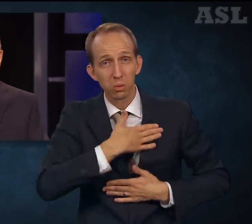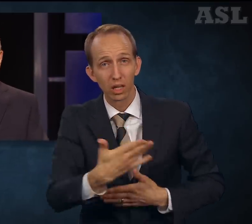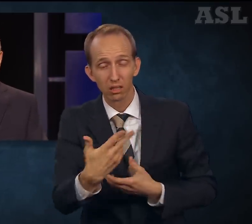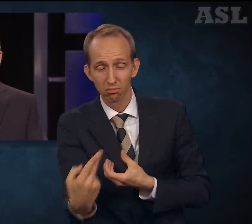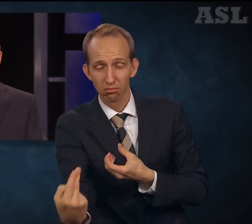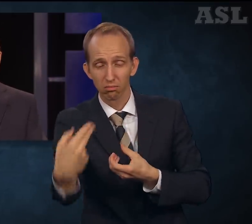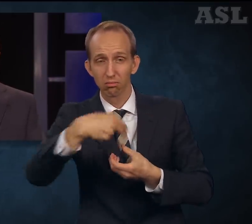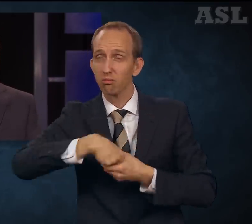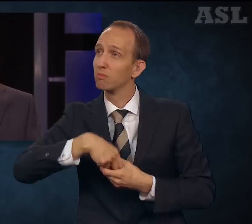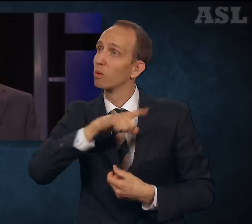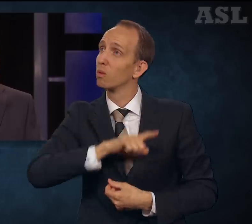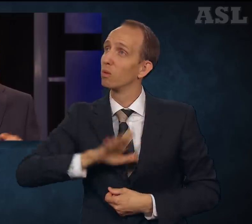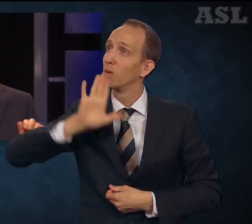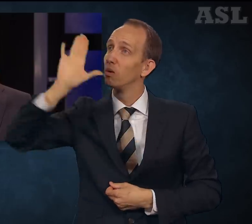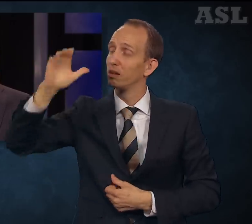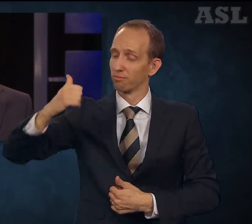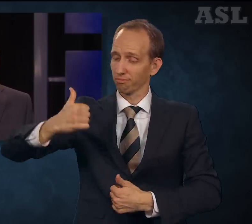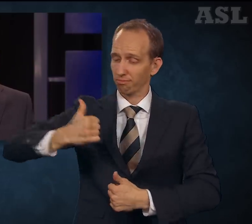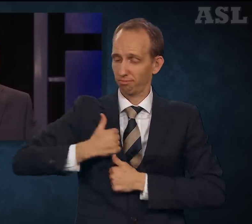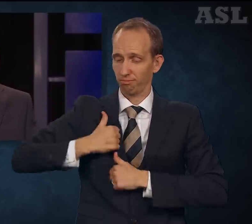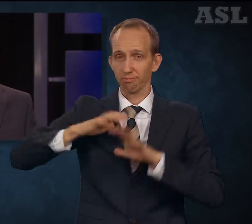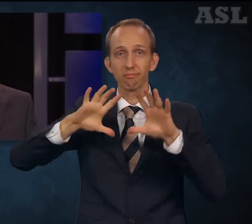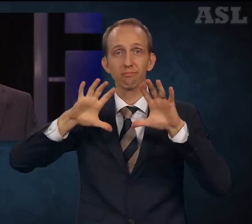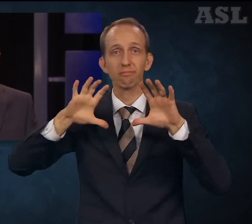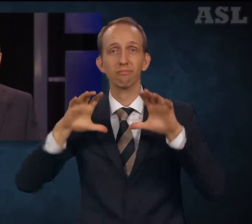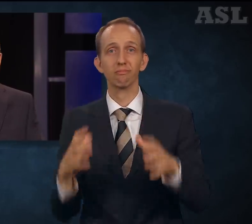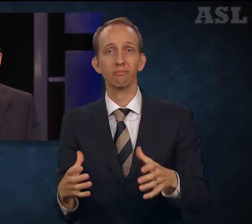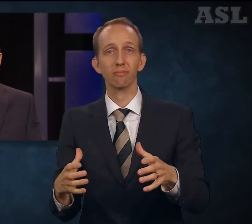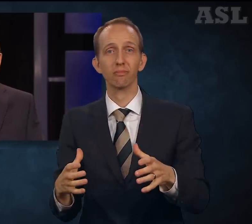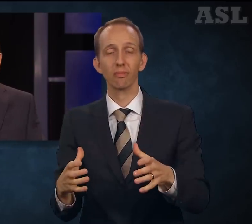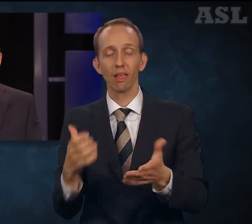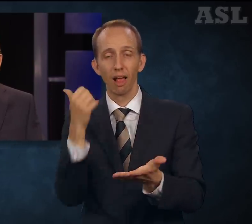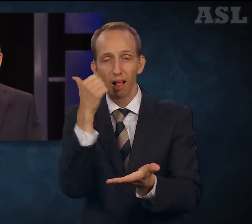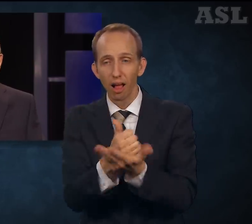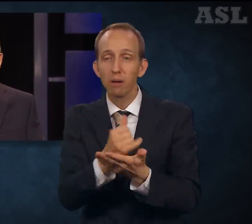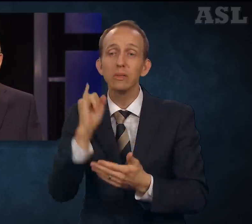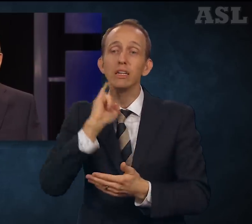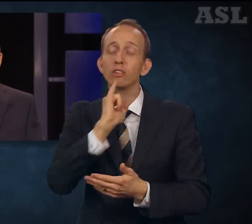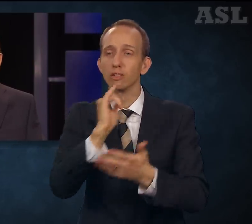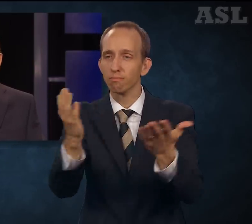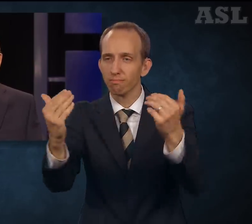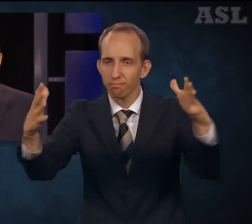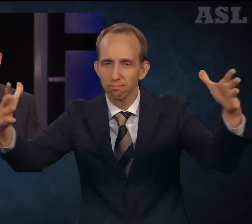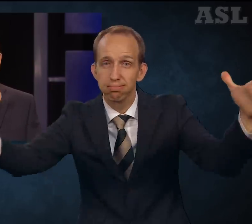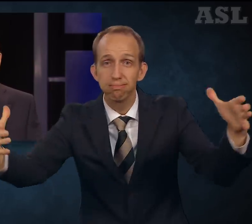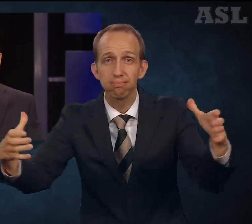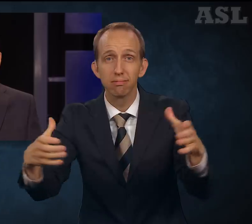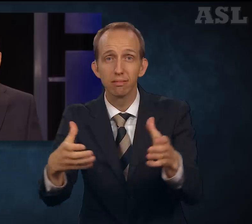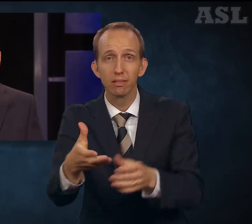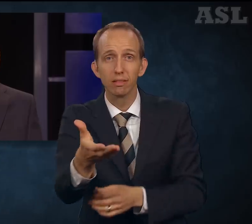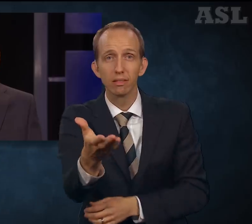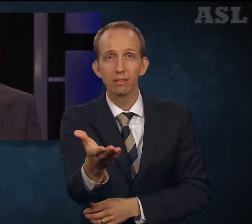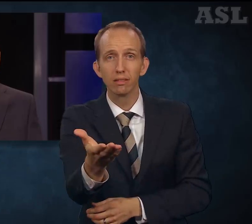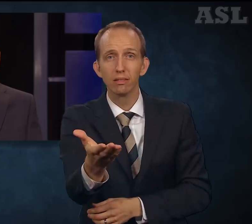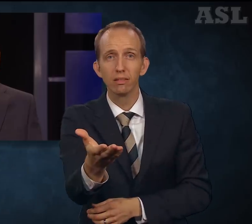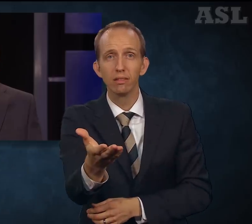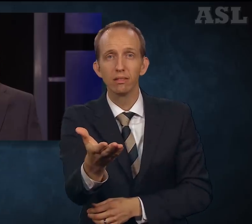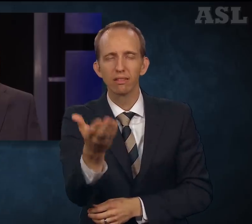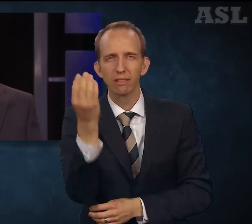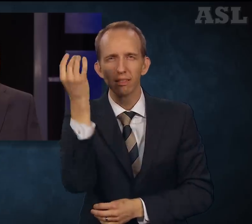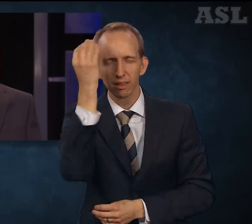"ARE YOU WILLING TO ENLIST IN